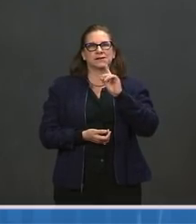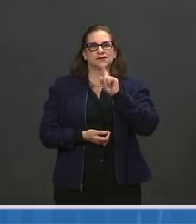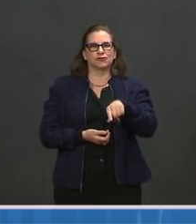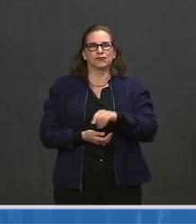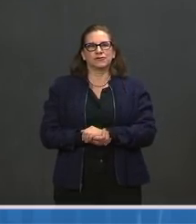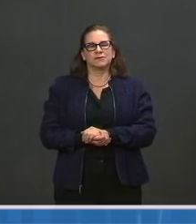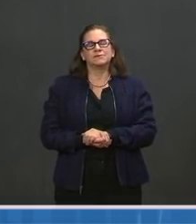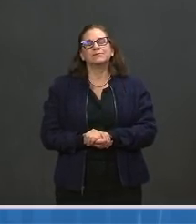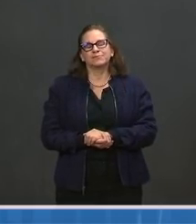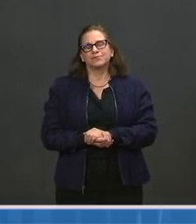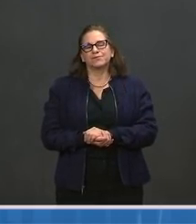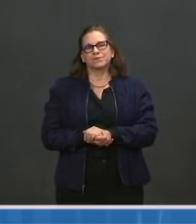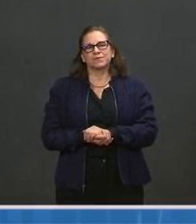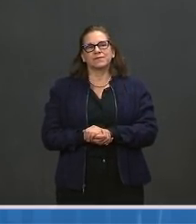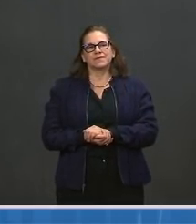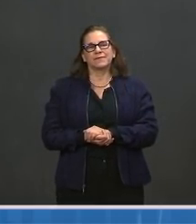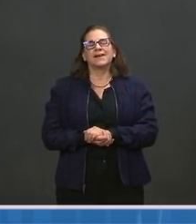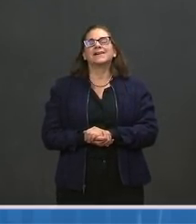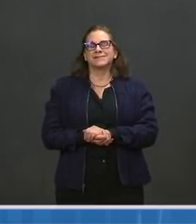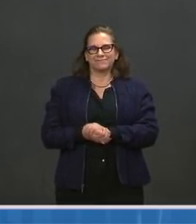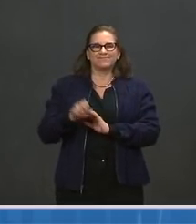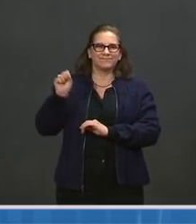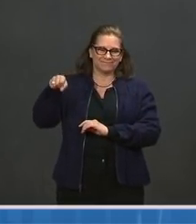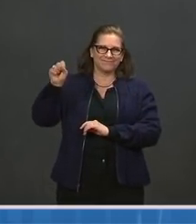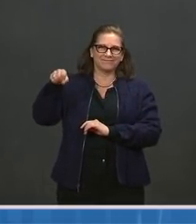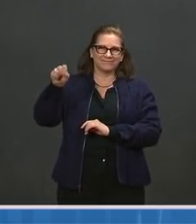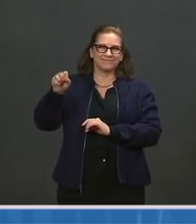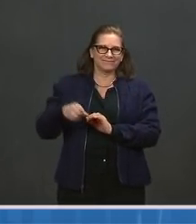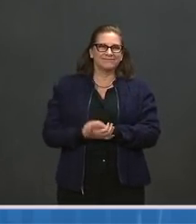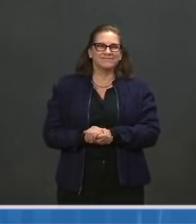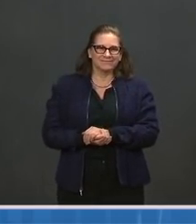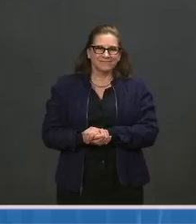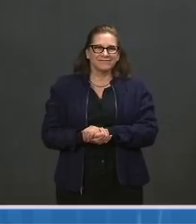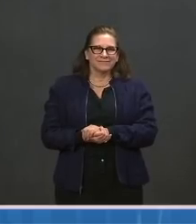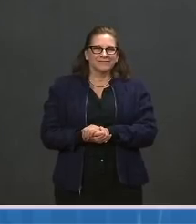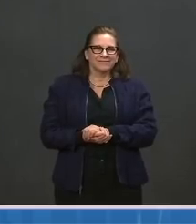related to reports from the European group